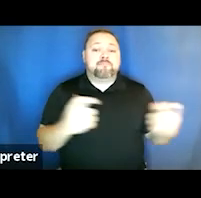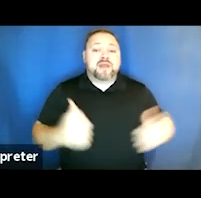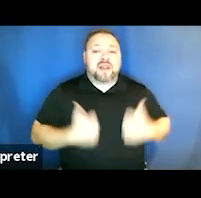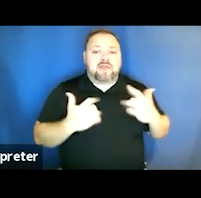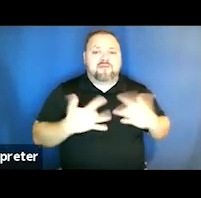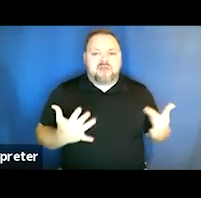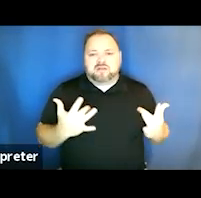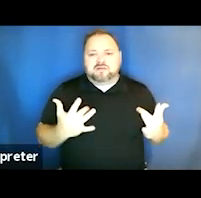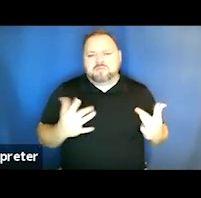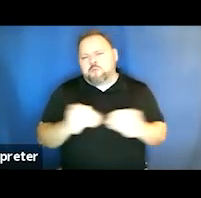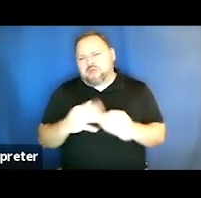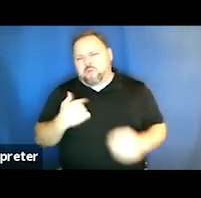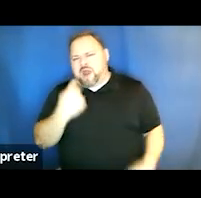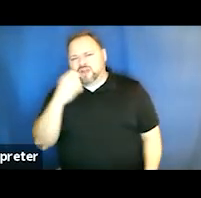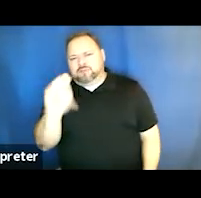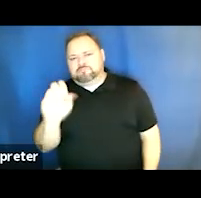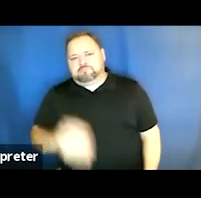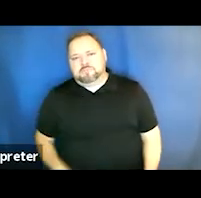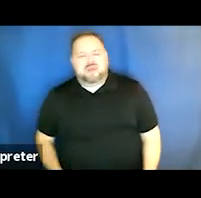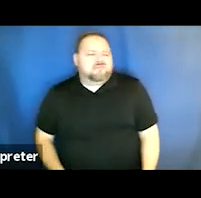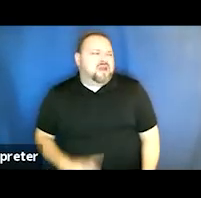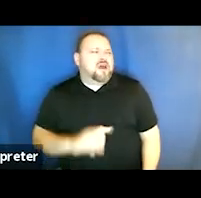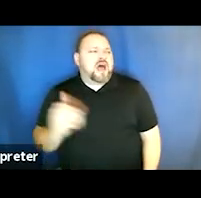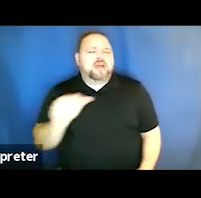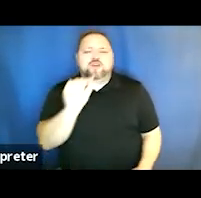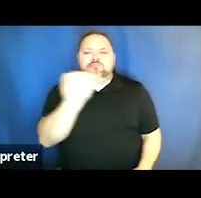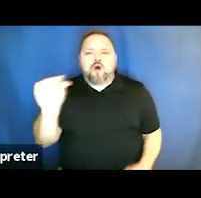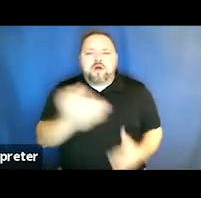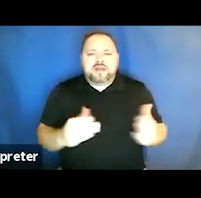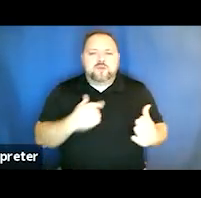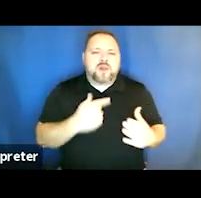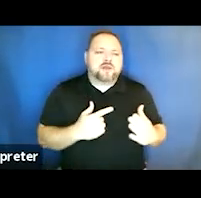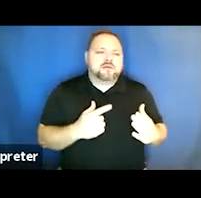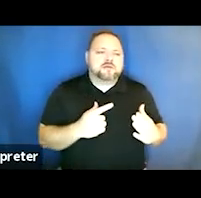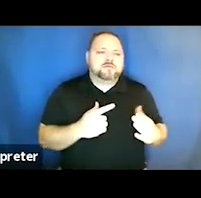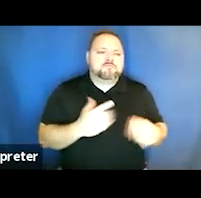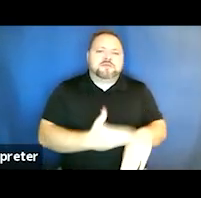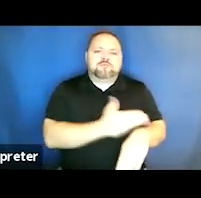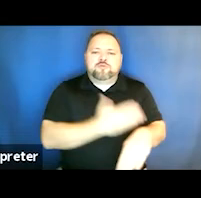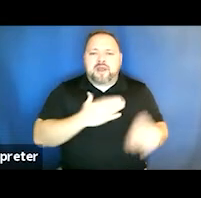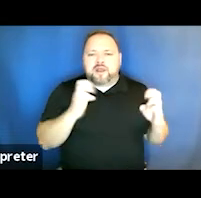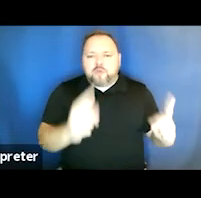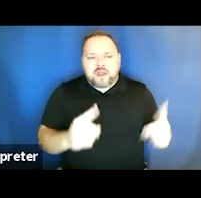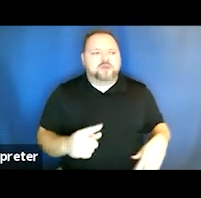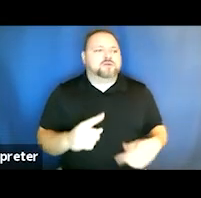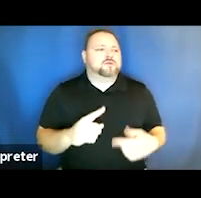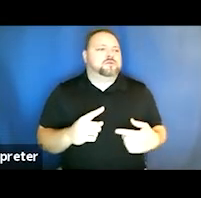Then other little things along the way, like as I furthered my education and met new people,